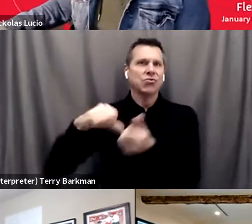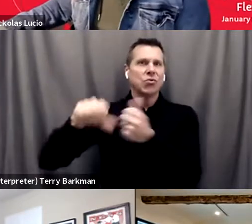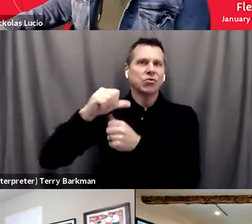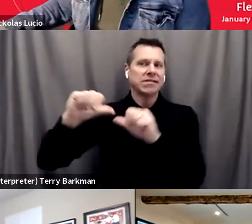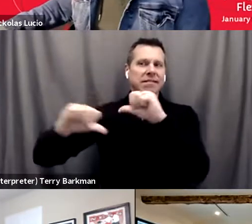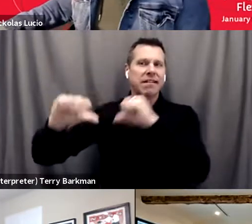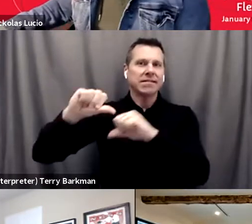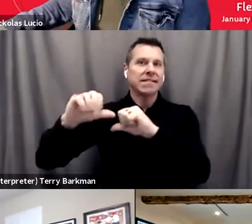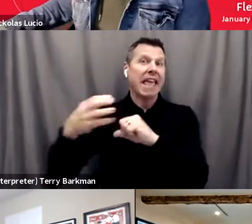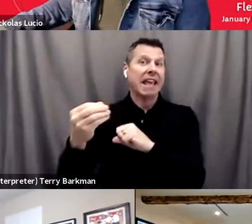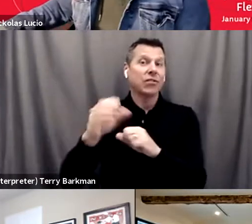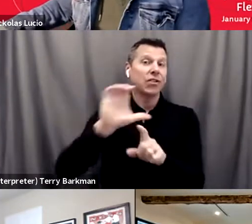education and society pathway team.